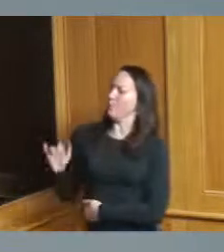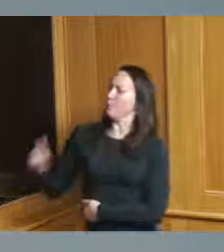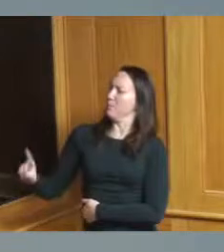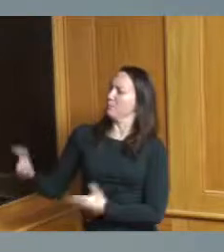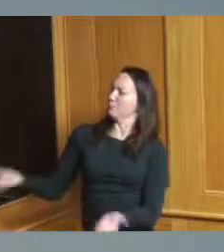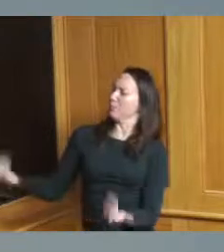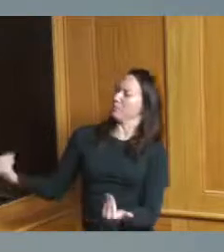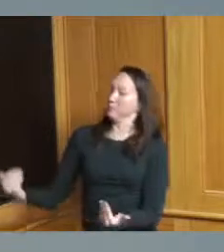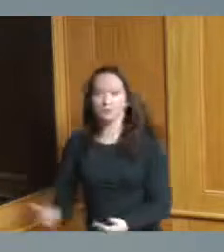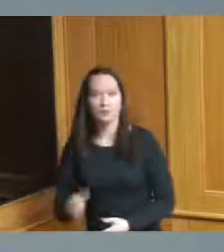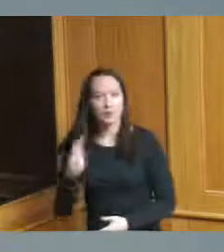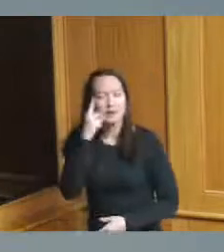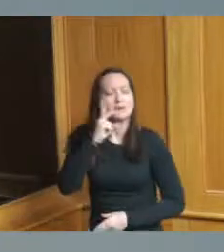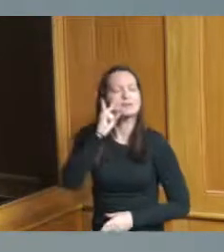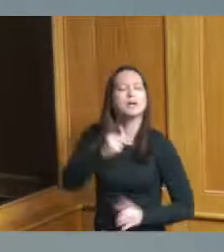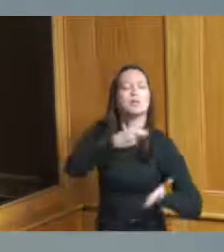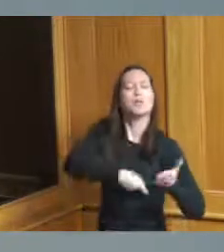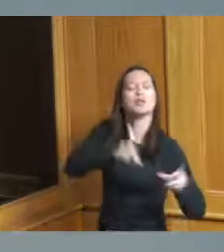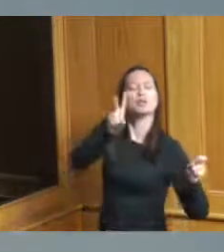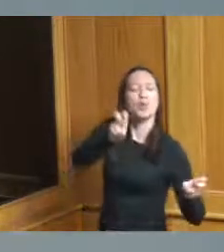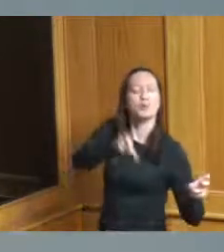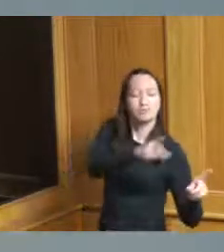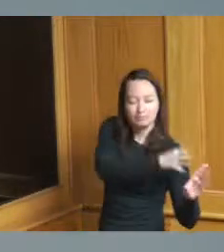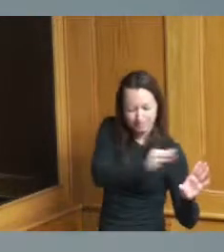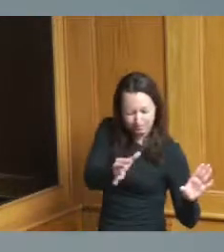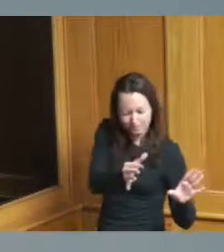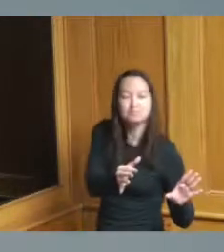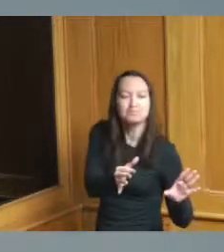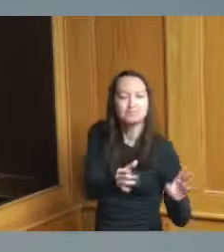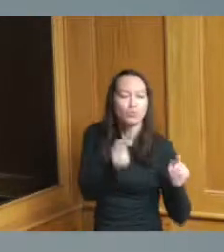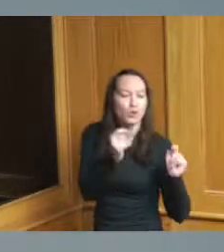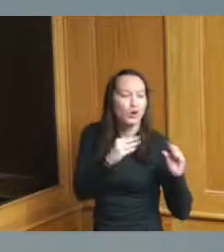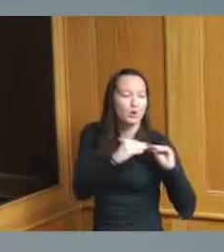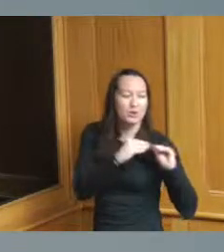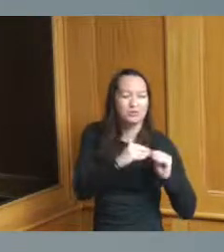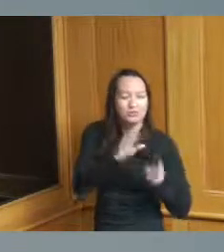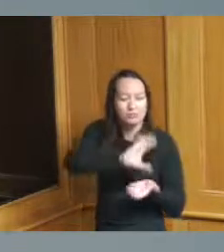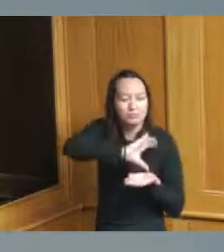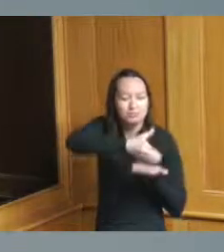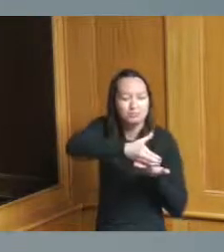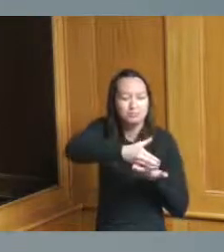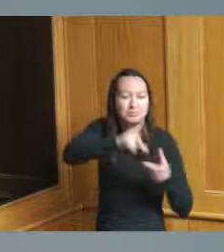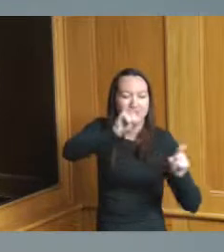look at doing a price quote to pull in a certain amount of tests up to that hundred thousand dollar